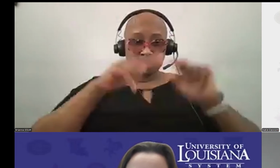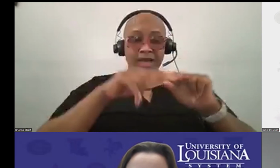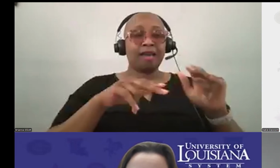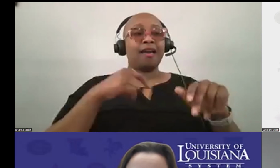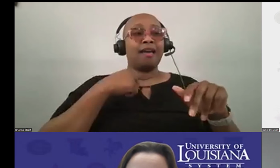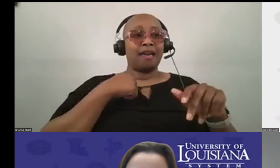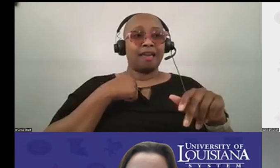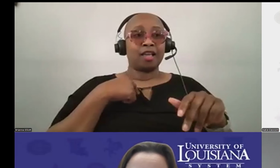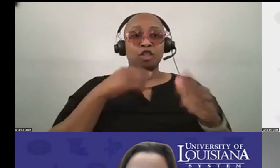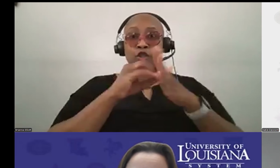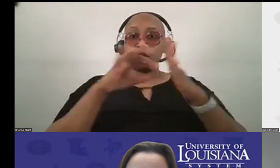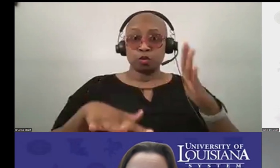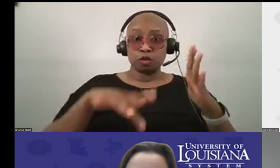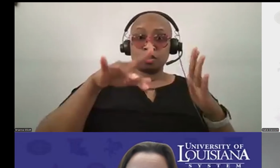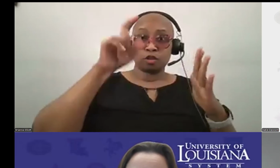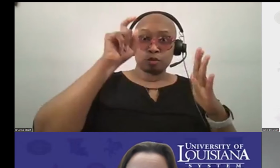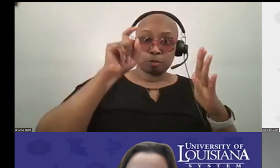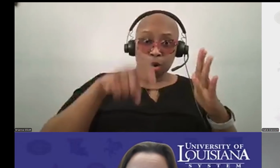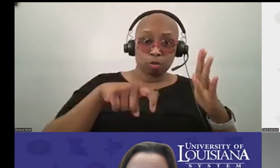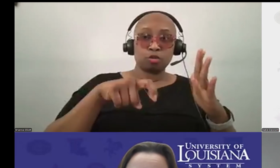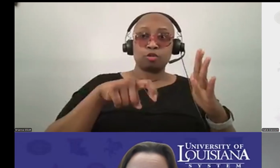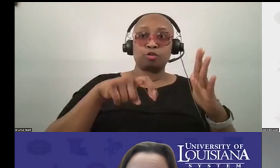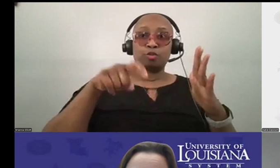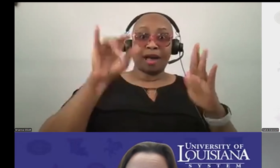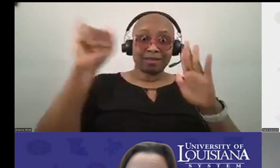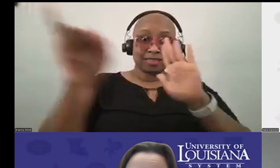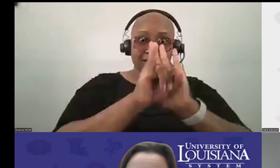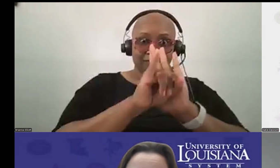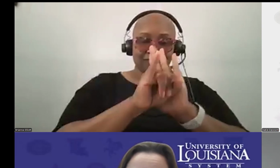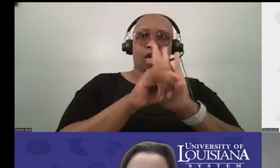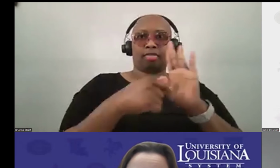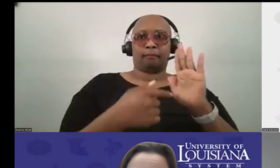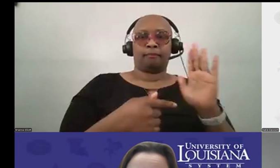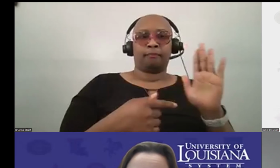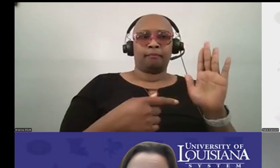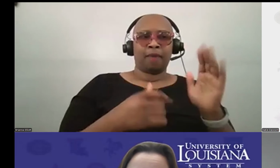them. Uh, I'm not exactly sure how I need to address that with the ADA uh,